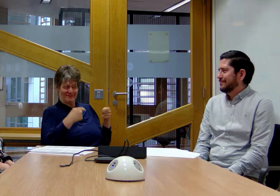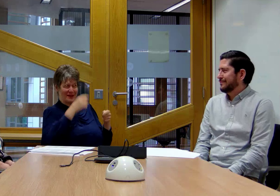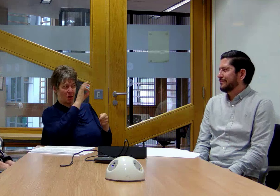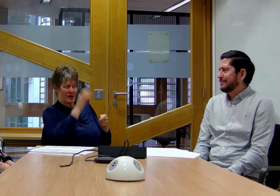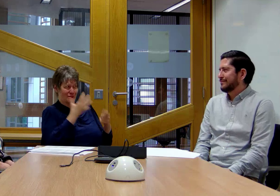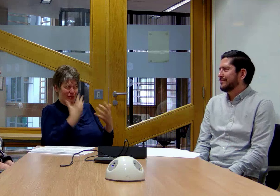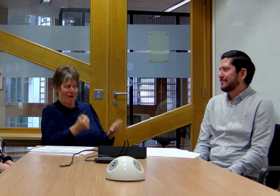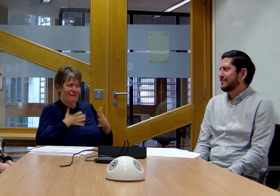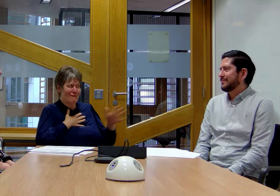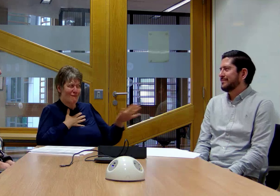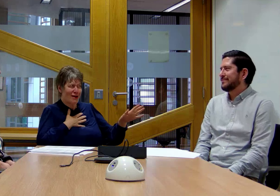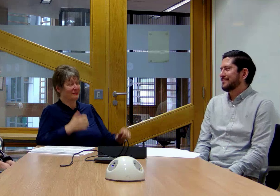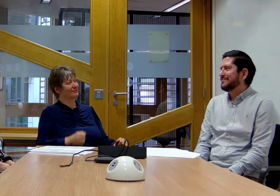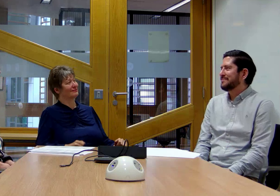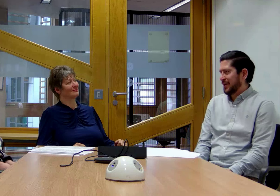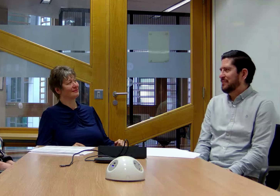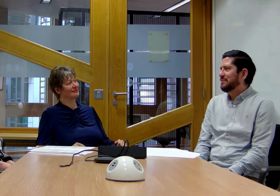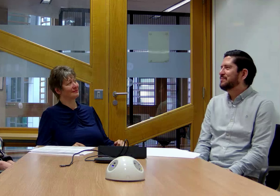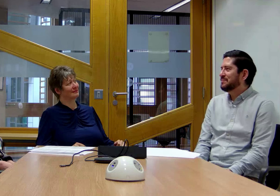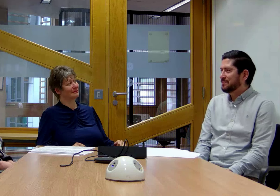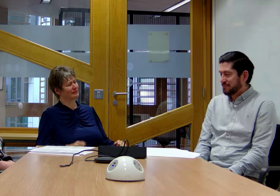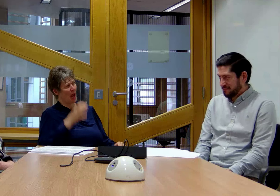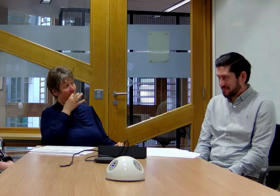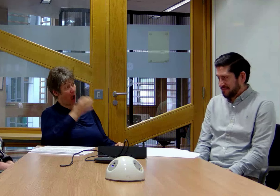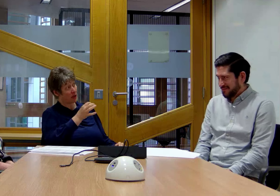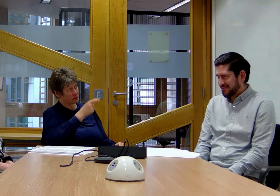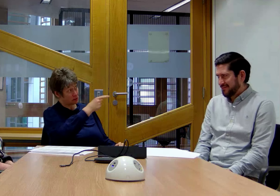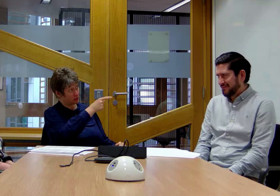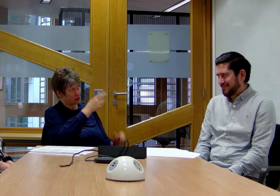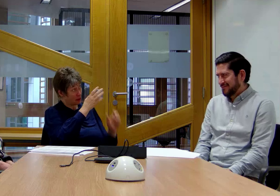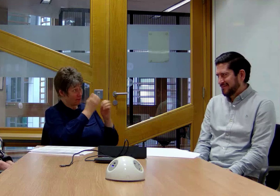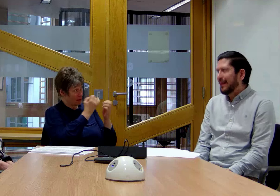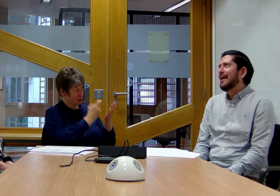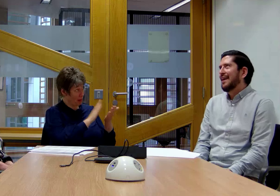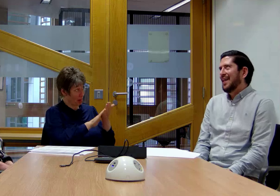anybody that doesn't know.